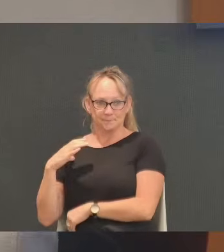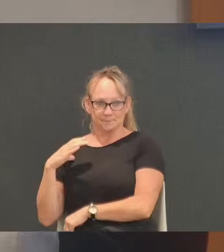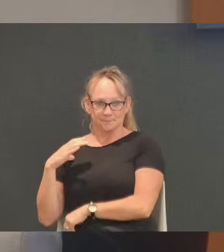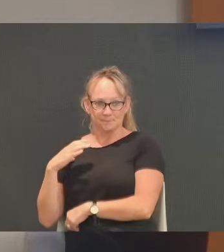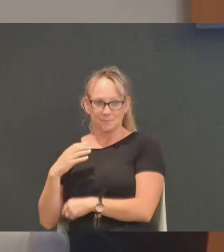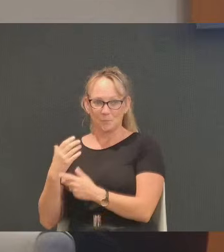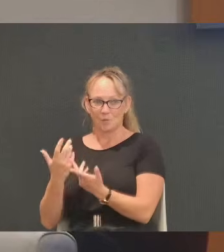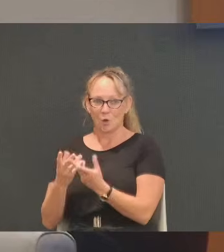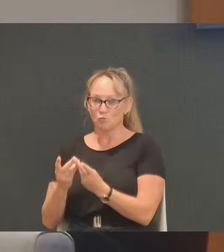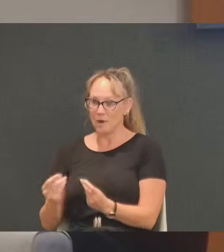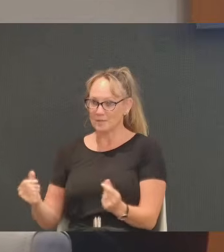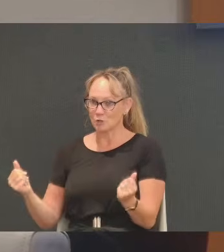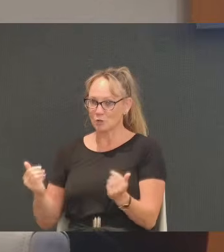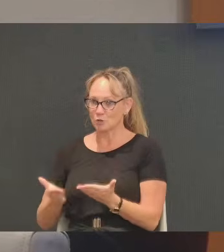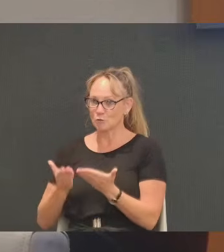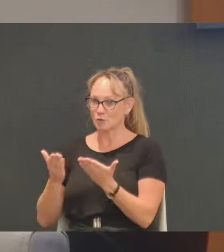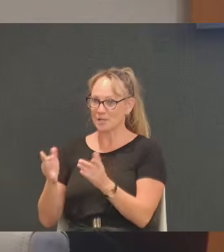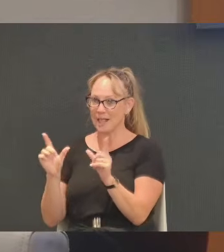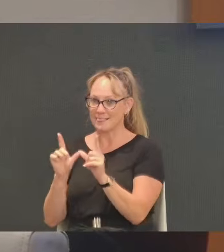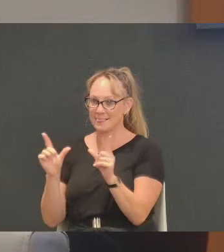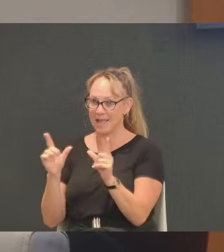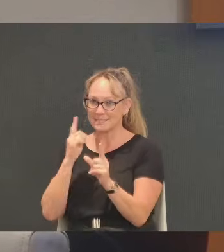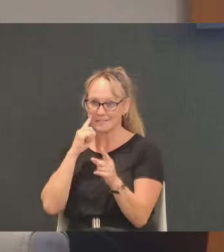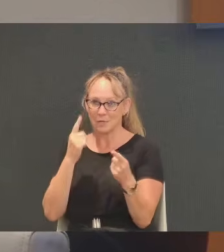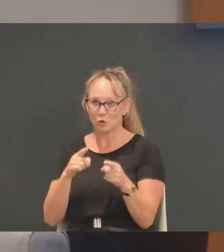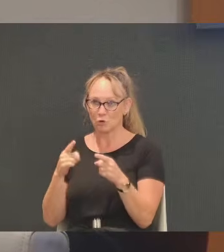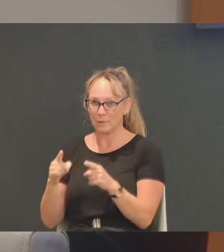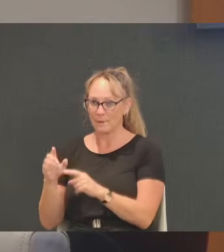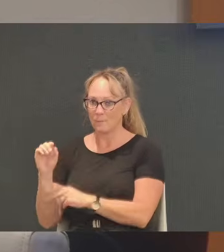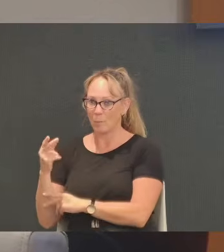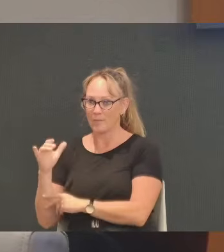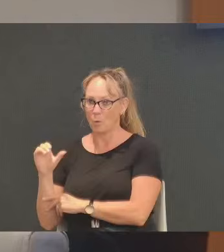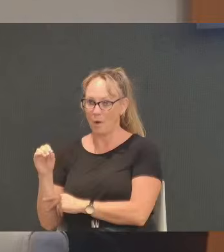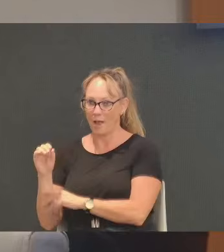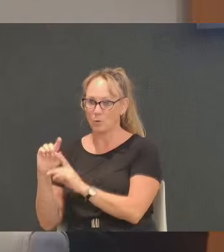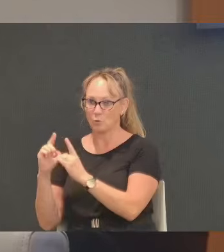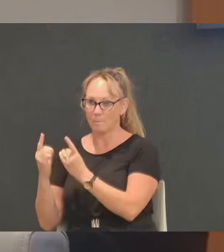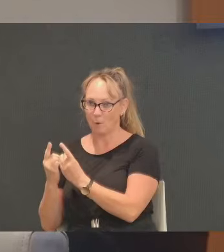authorizing a license agreement with the Ohio Department of Transportation. this is